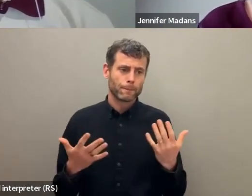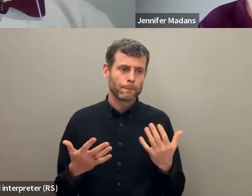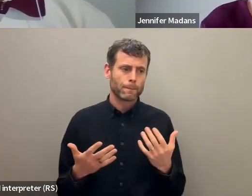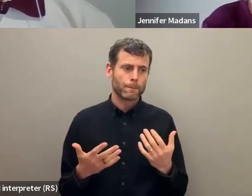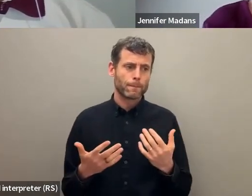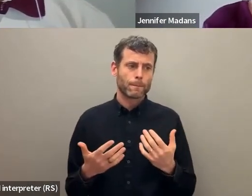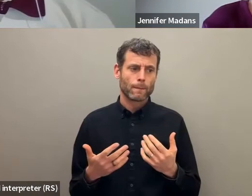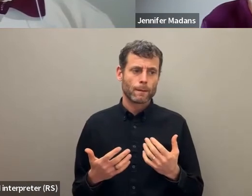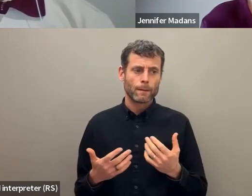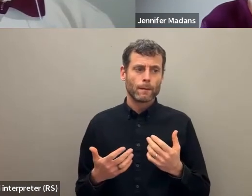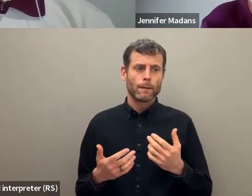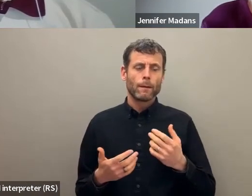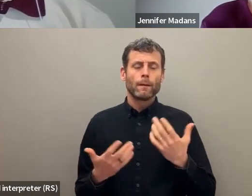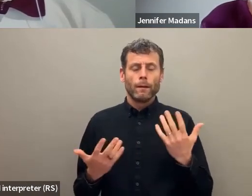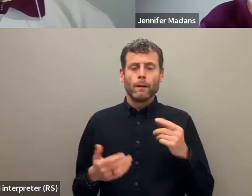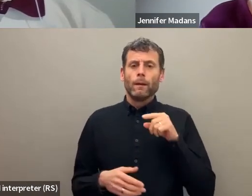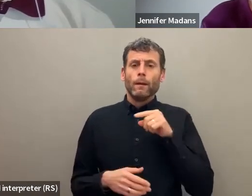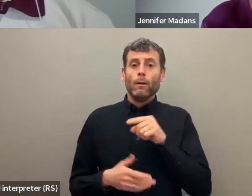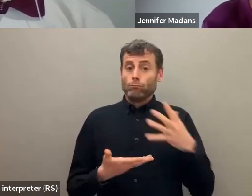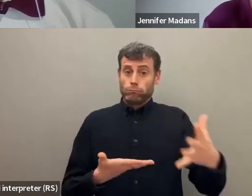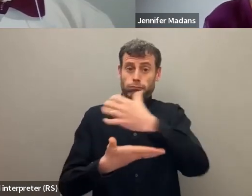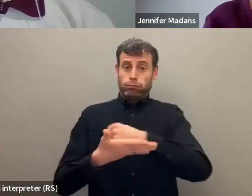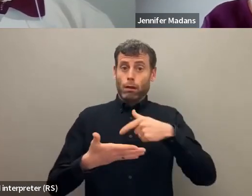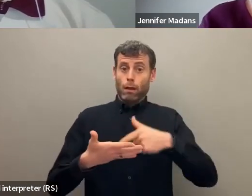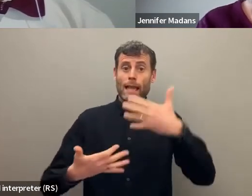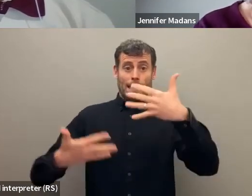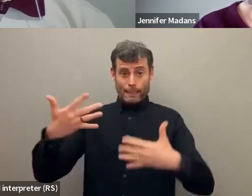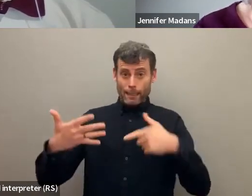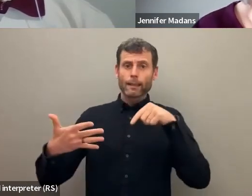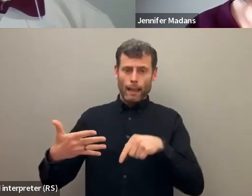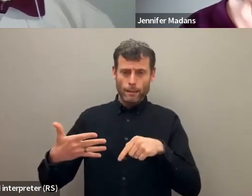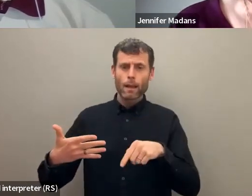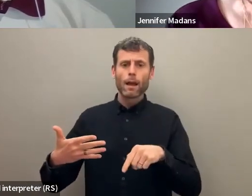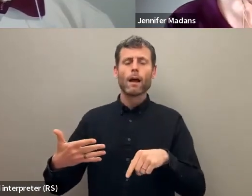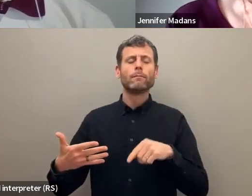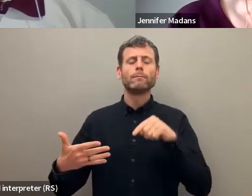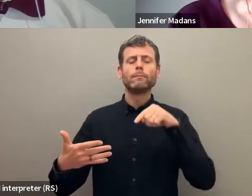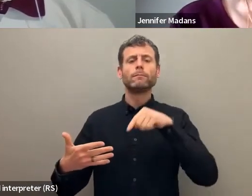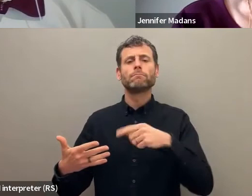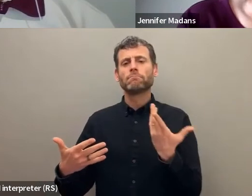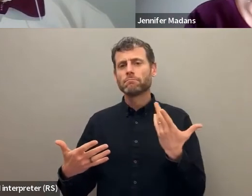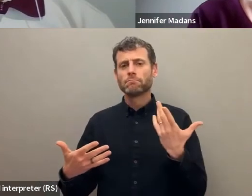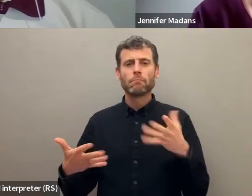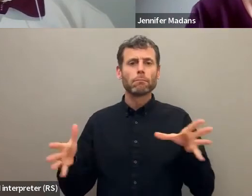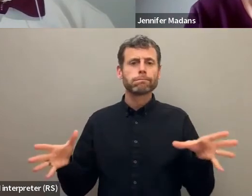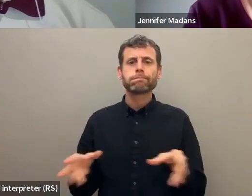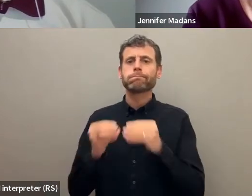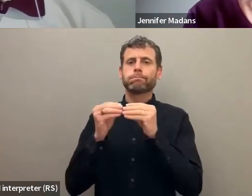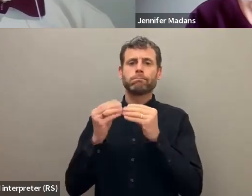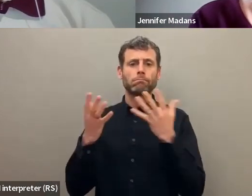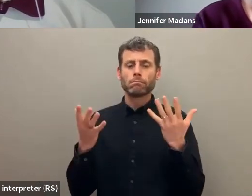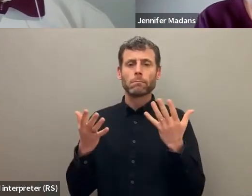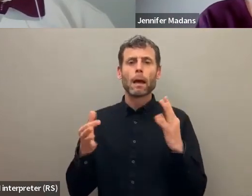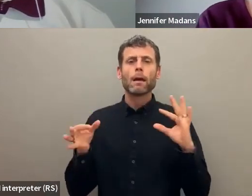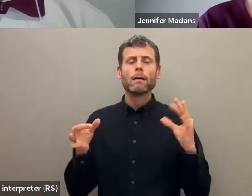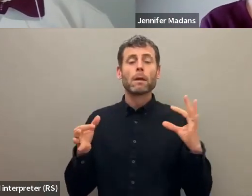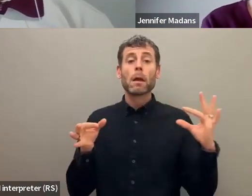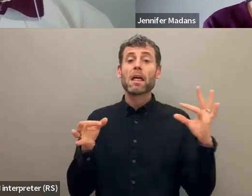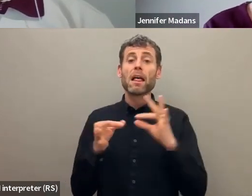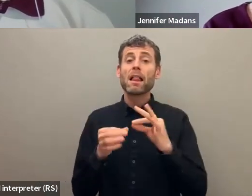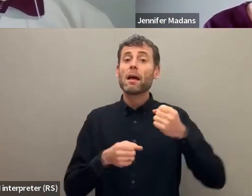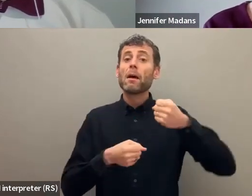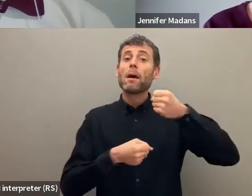Jennifer Madans: However, we can use these lessons learned, they were learned the hard way, but they were learned in any case, to create a comprehensive and responsive disability data strategy.